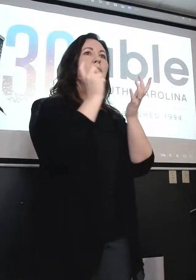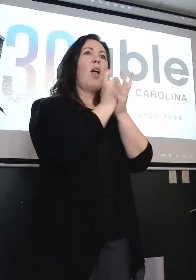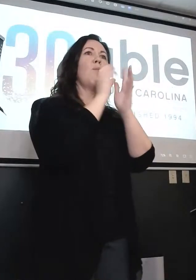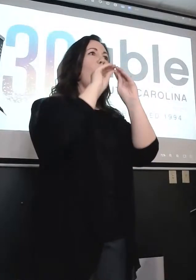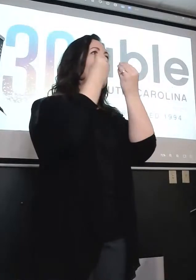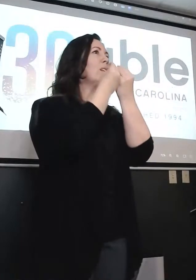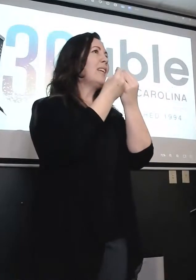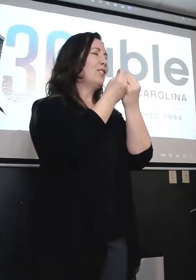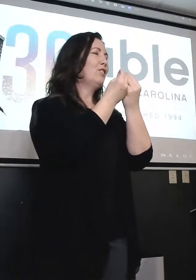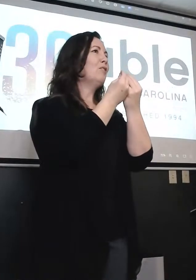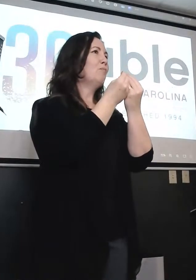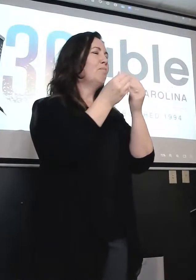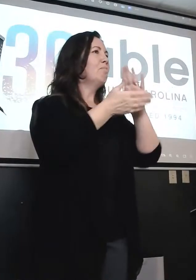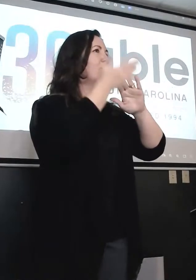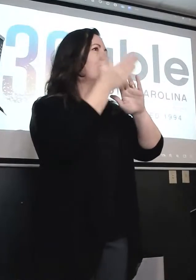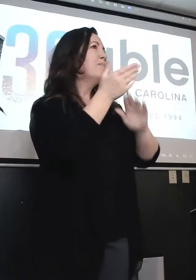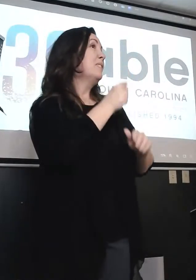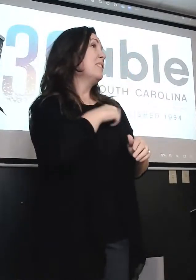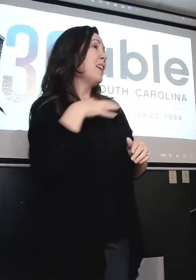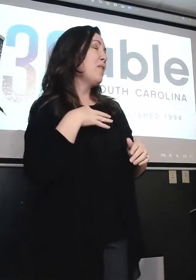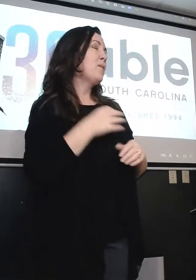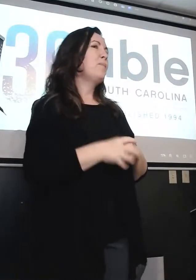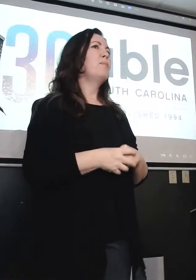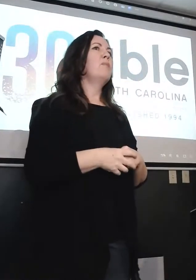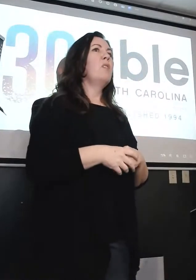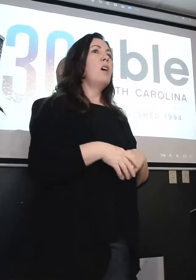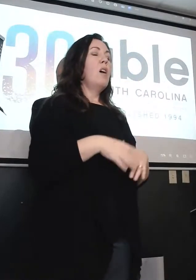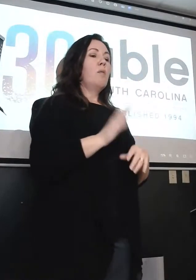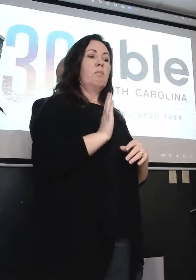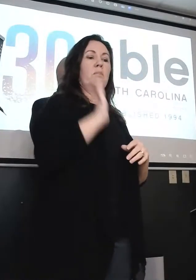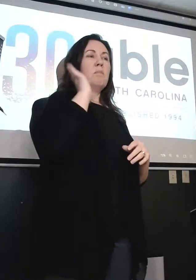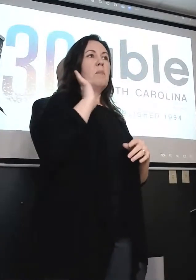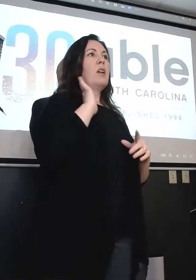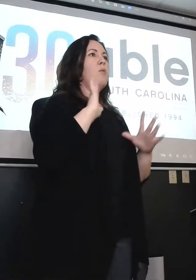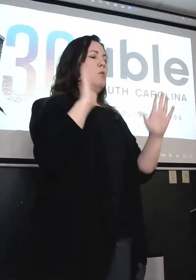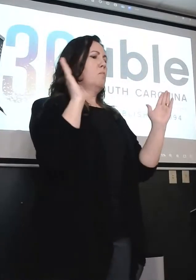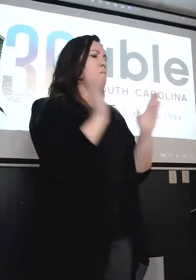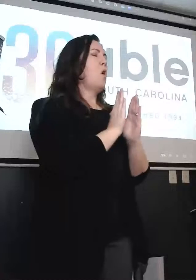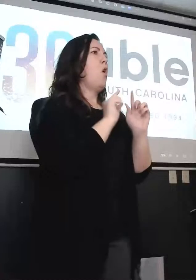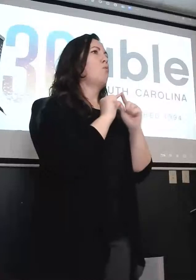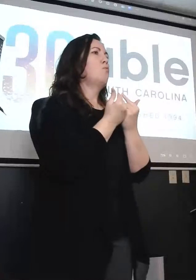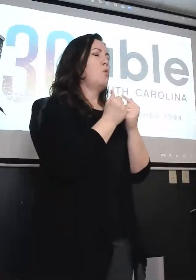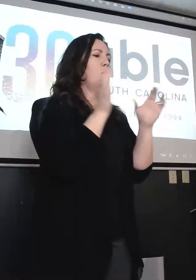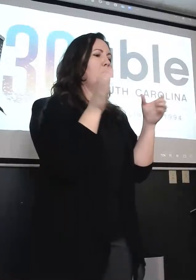is our staff. We started off as a very small group of individuals and now today we have over